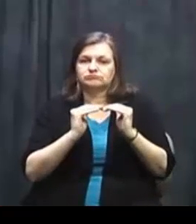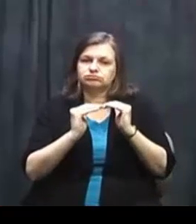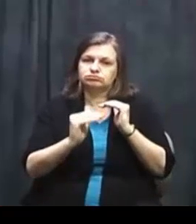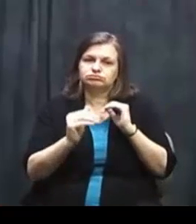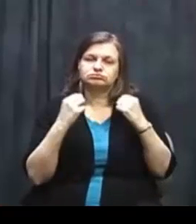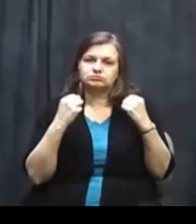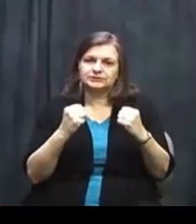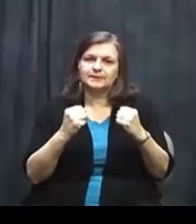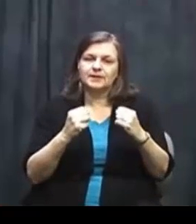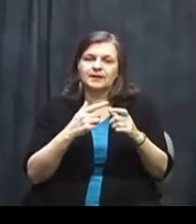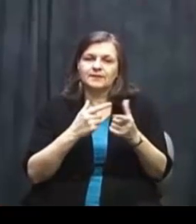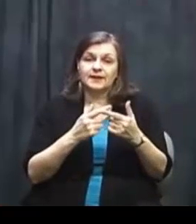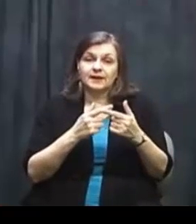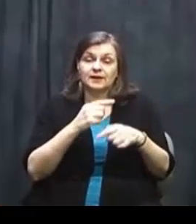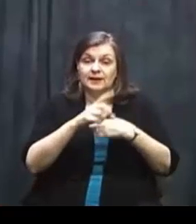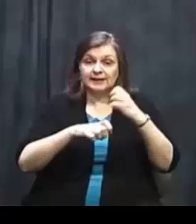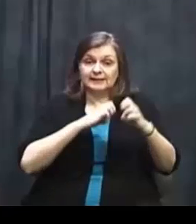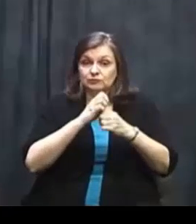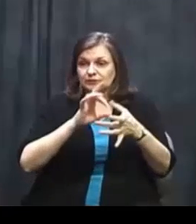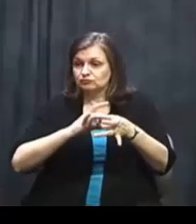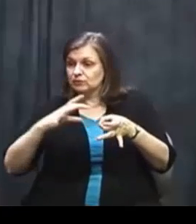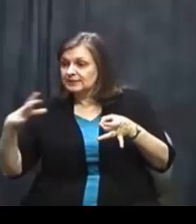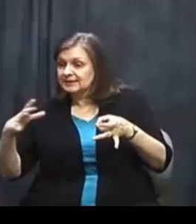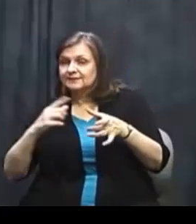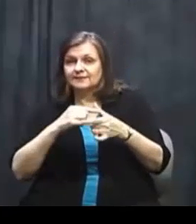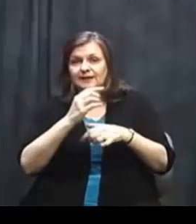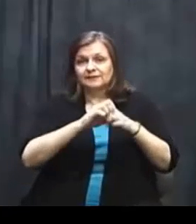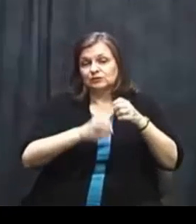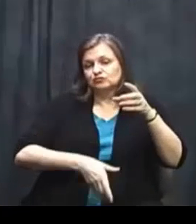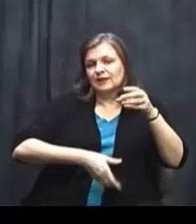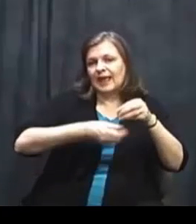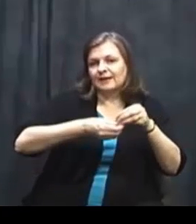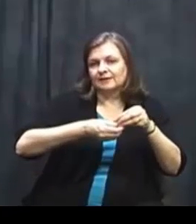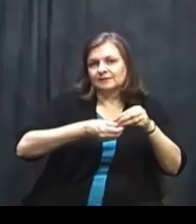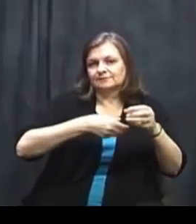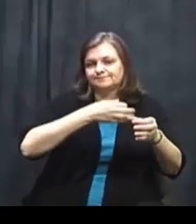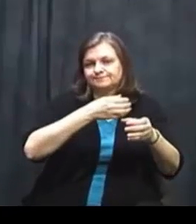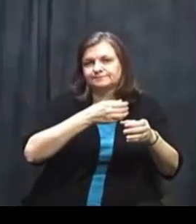it's replacing the electrons so when we look at